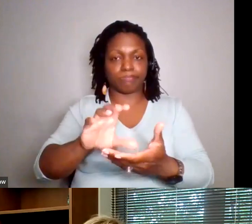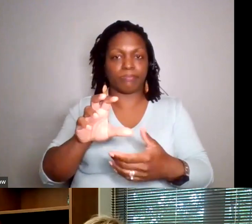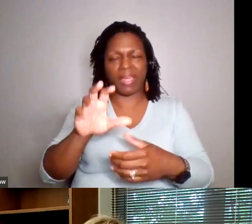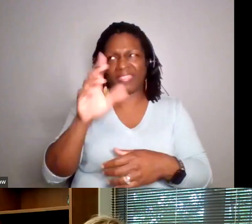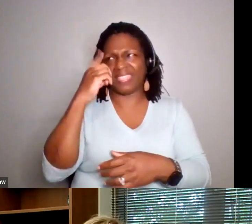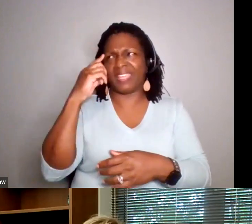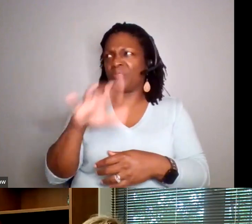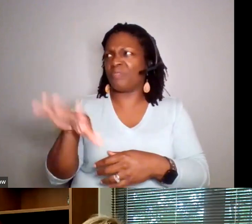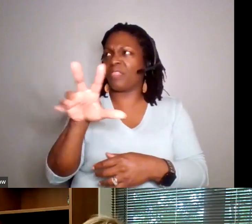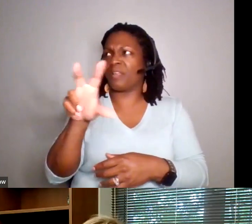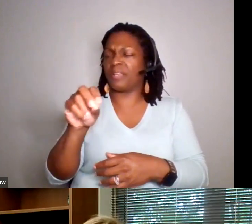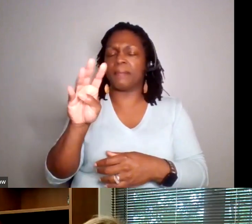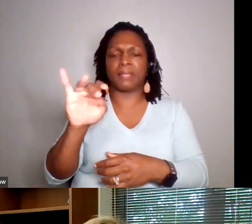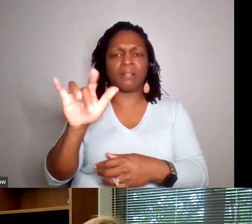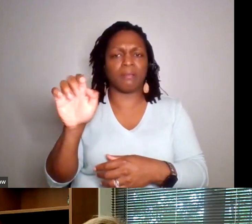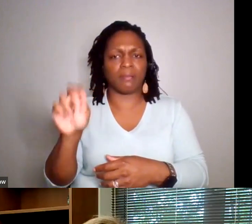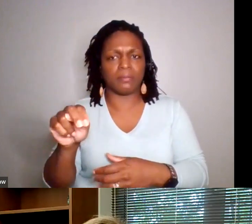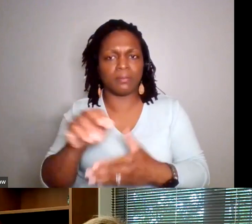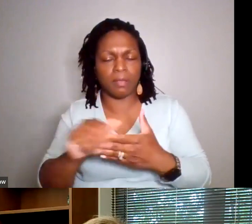What the what Medicaid will do is take a look.